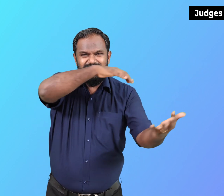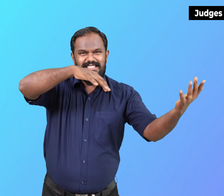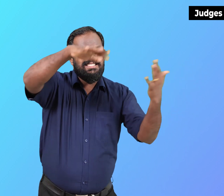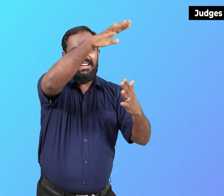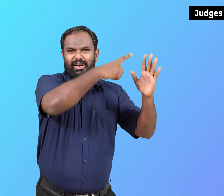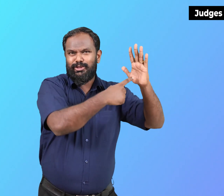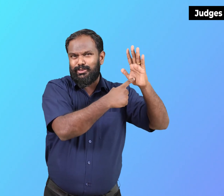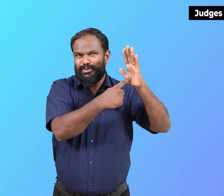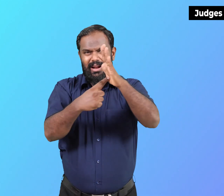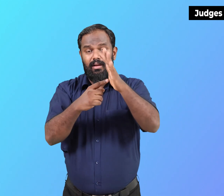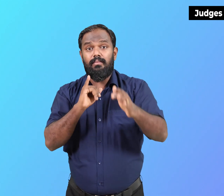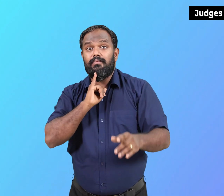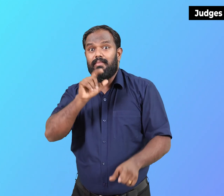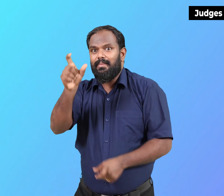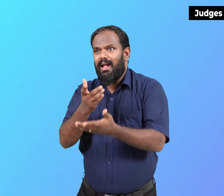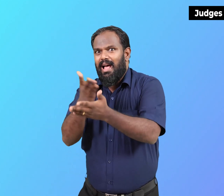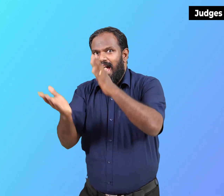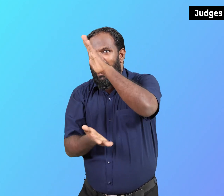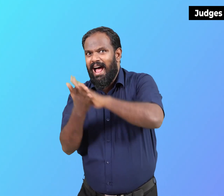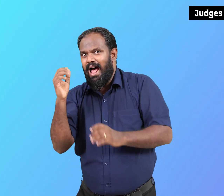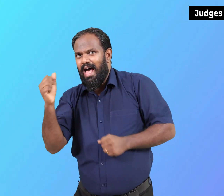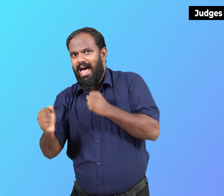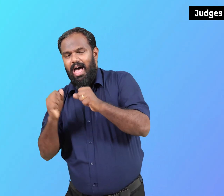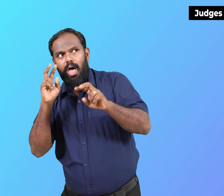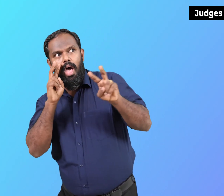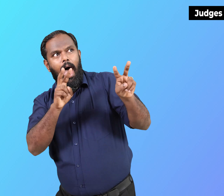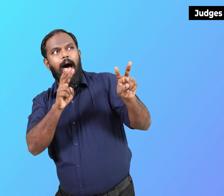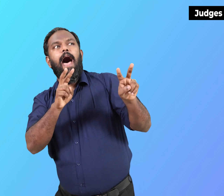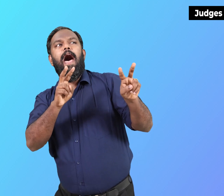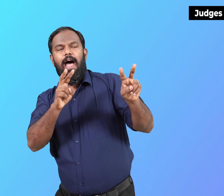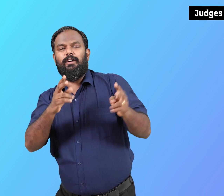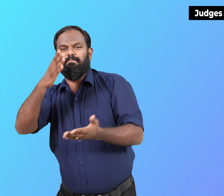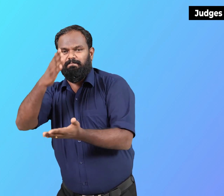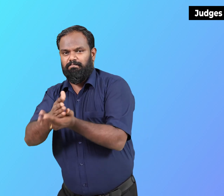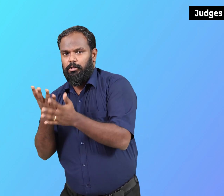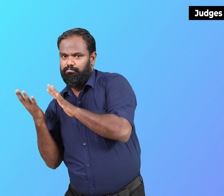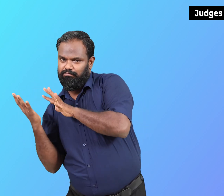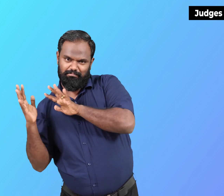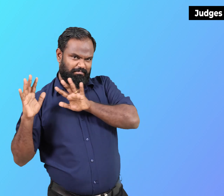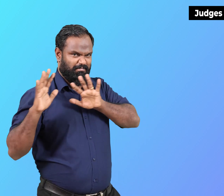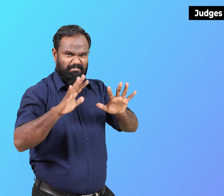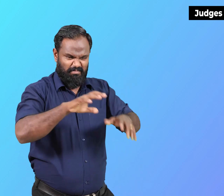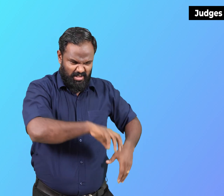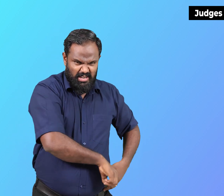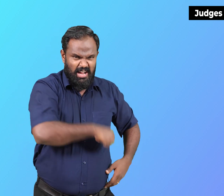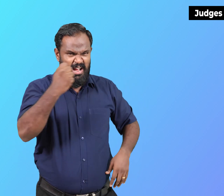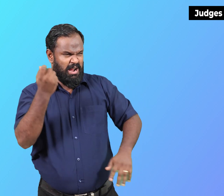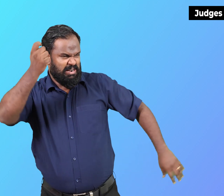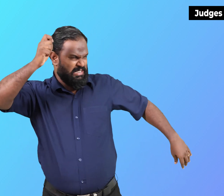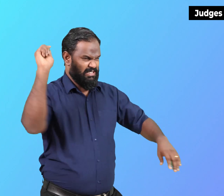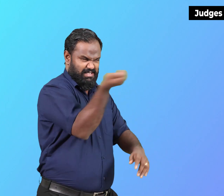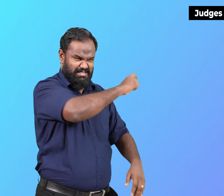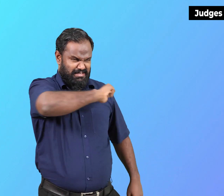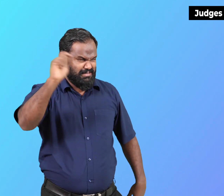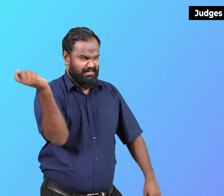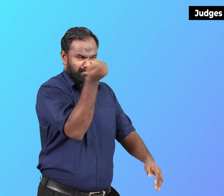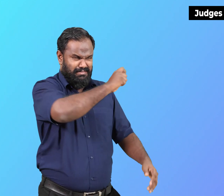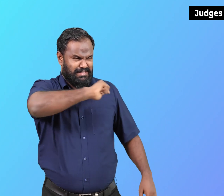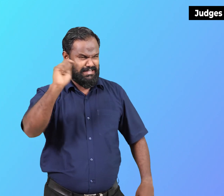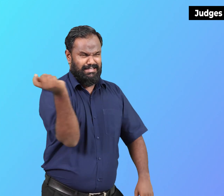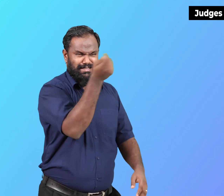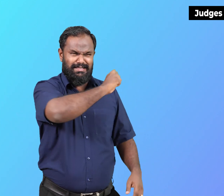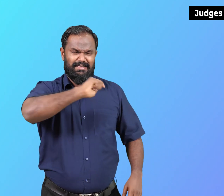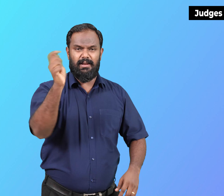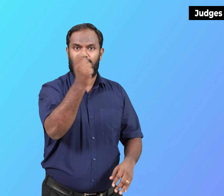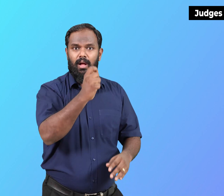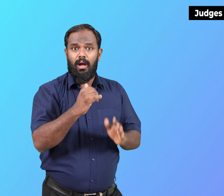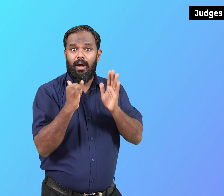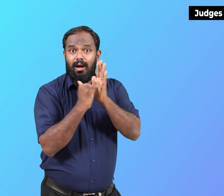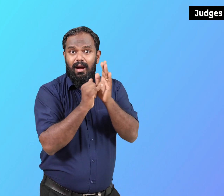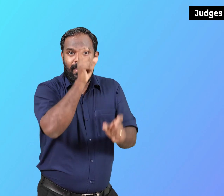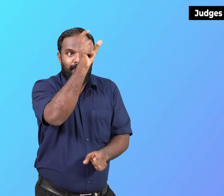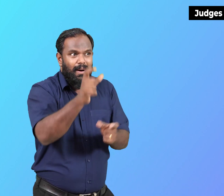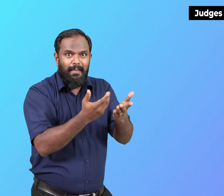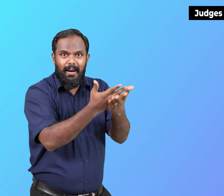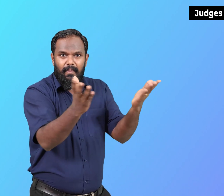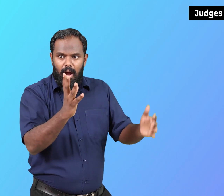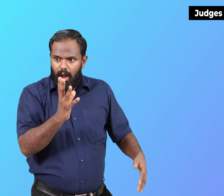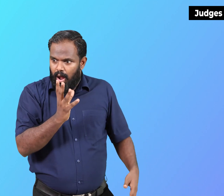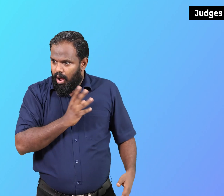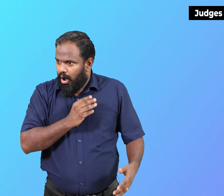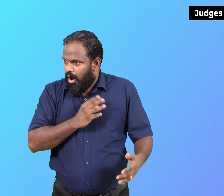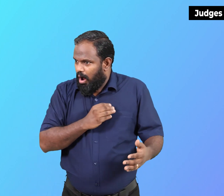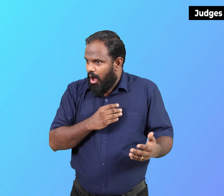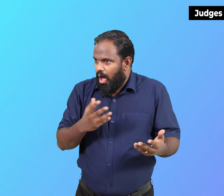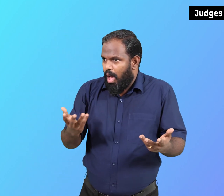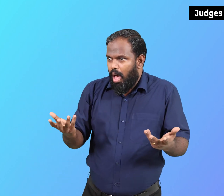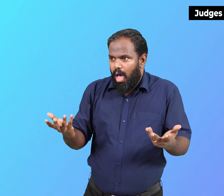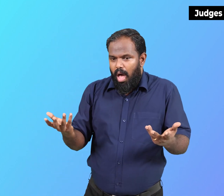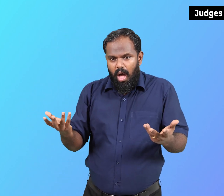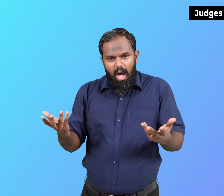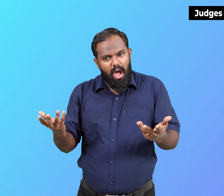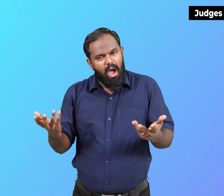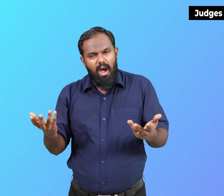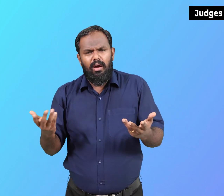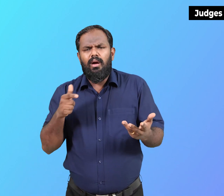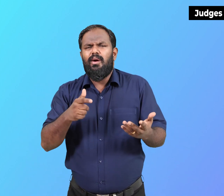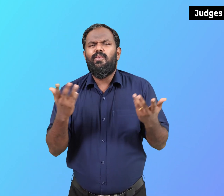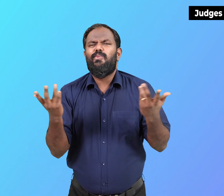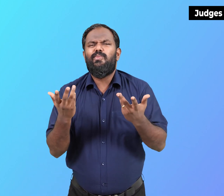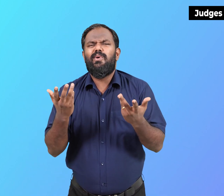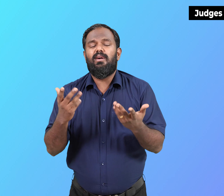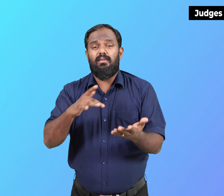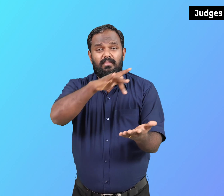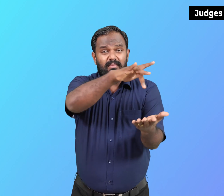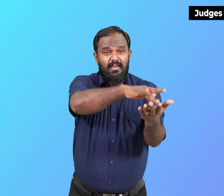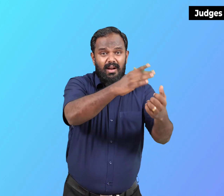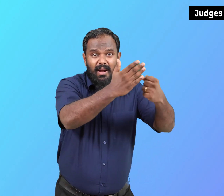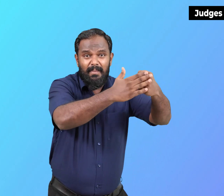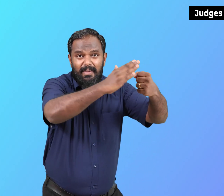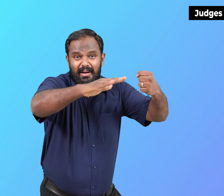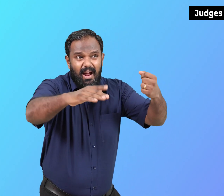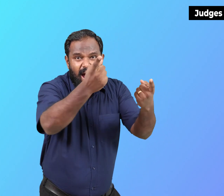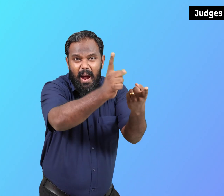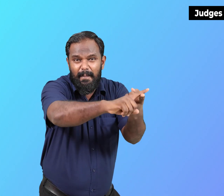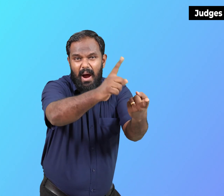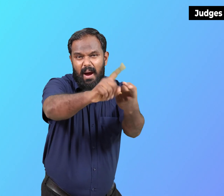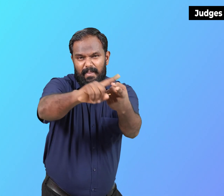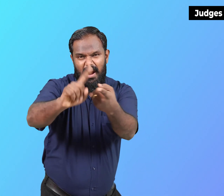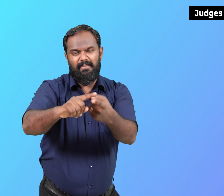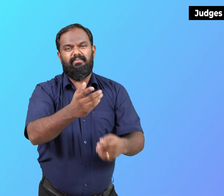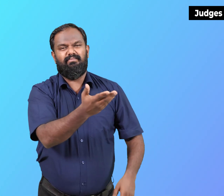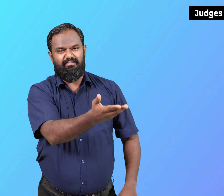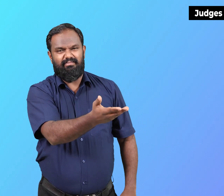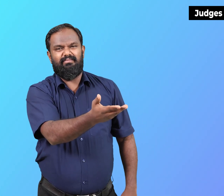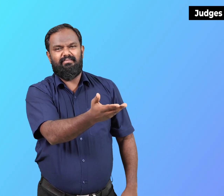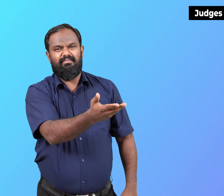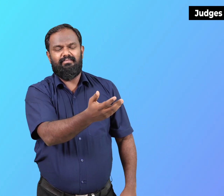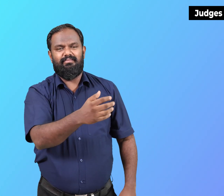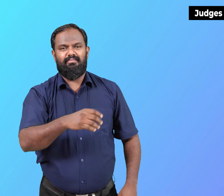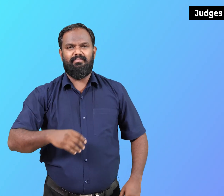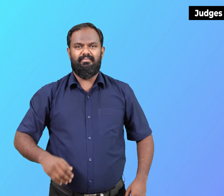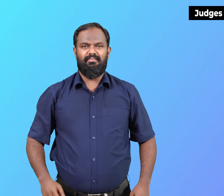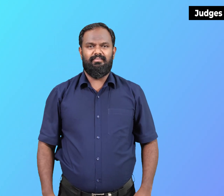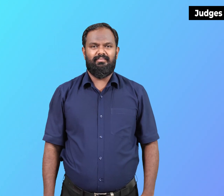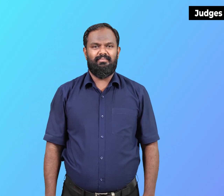The whole city was on fire. Then the army of Israel stopped running away. They turned around and began to fight. The men of Benjamin were afraid because they knew that a terrible thing had happened to them.